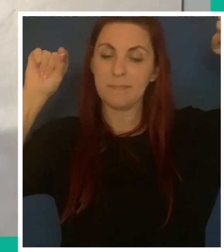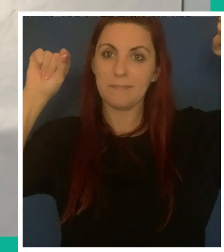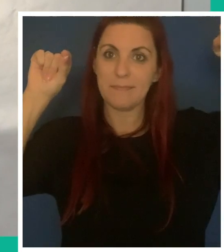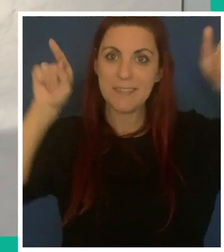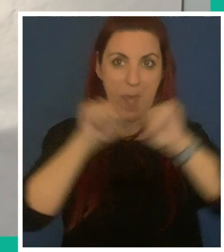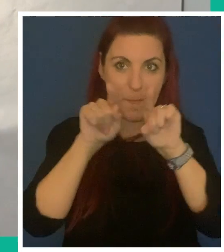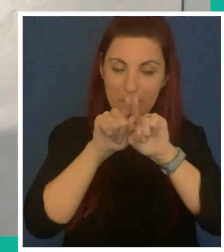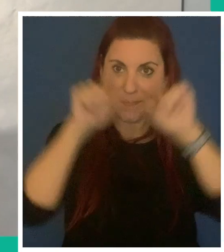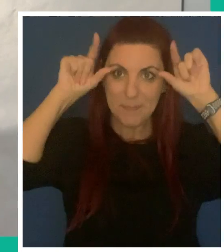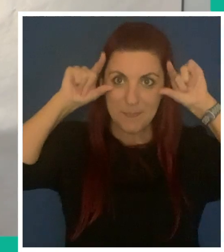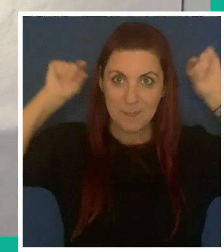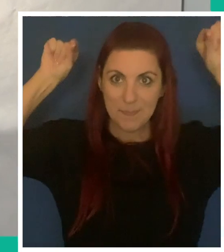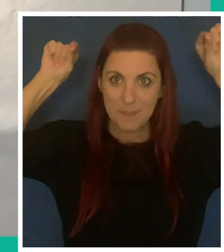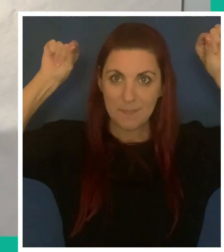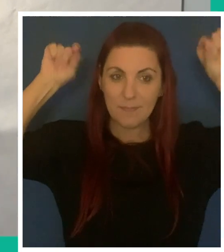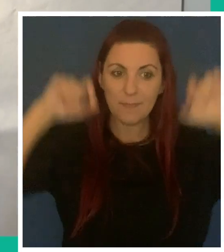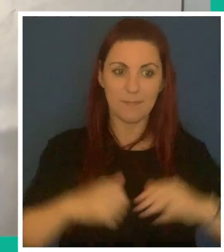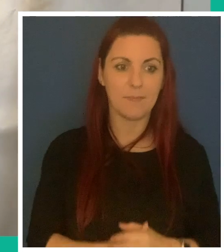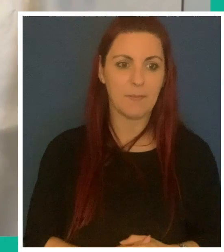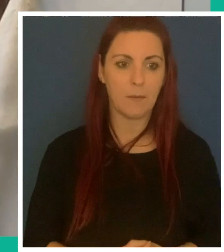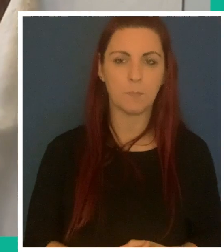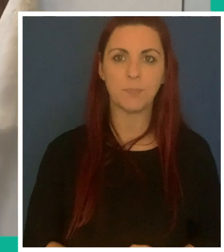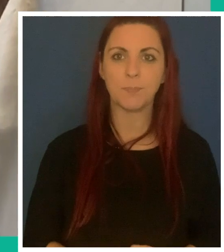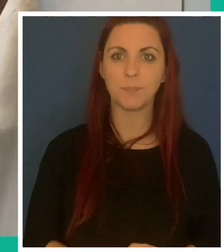the same thing, we're going to draw a curve coming up and a curve coming down.